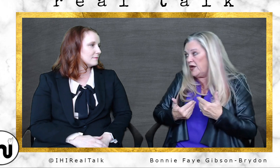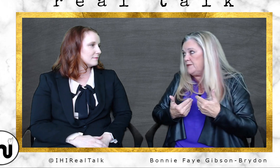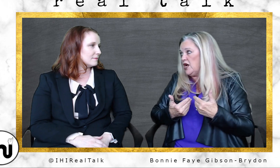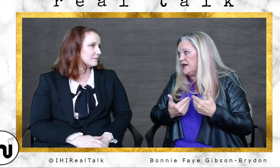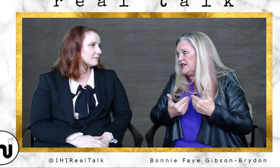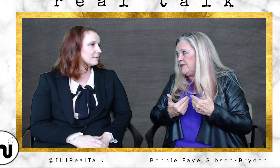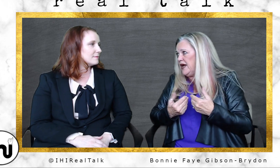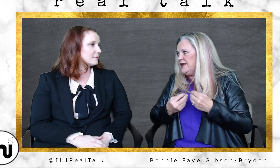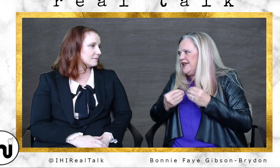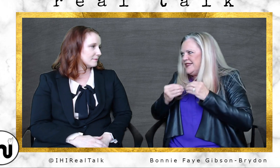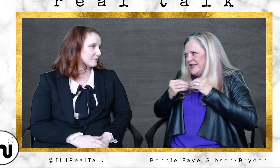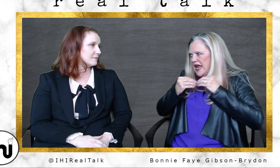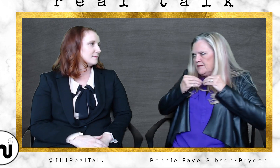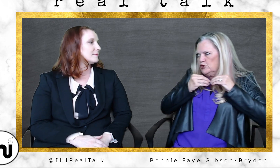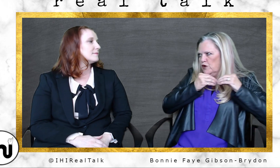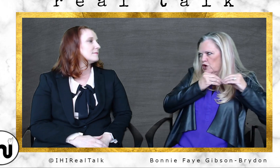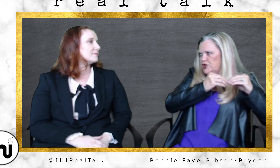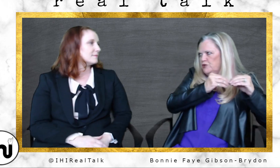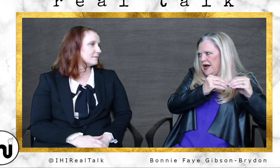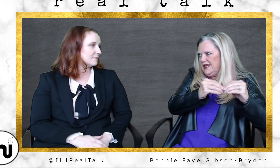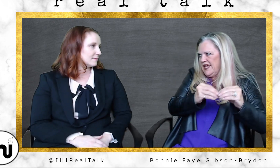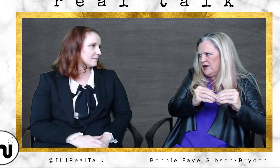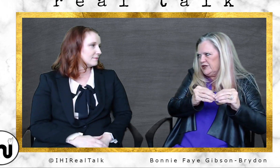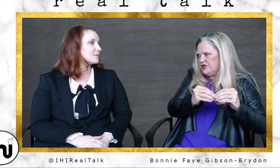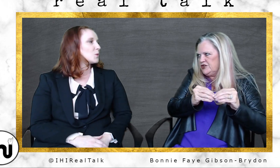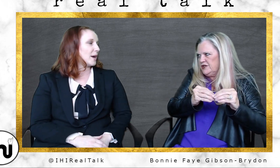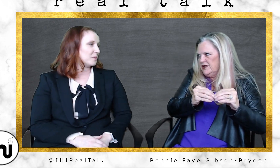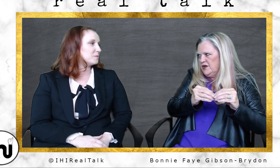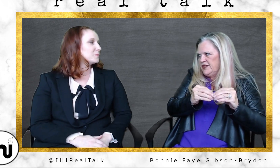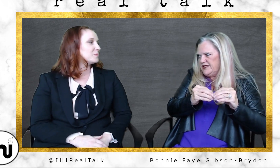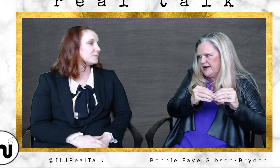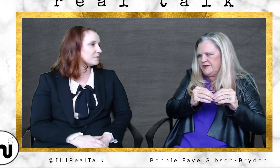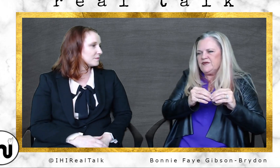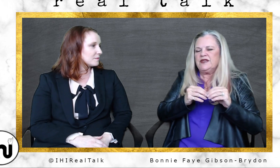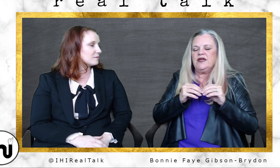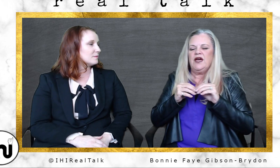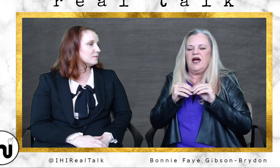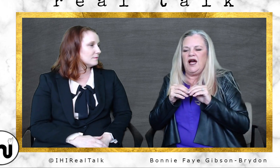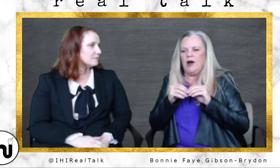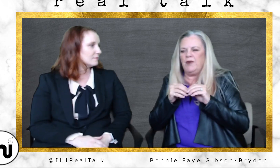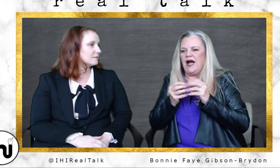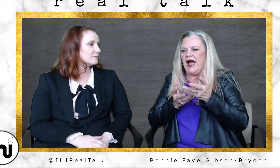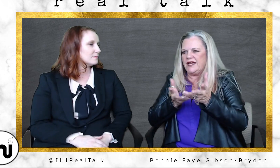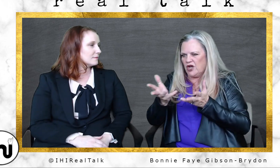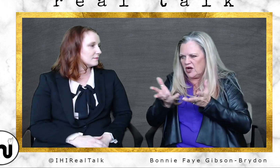I'm talking about, then I move her into my language. Desirée: Right. Bonnie: The deaf. Um, I talk with